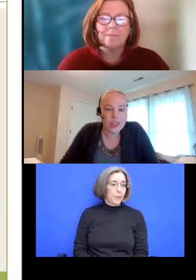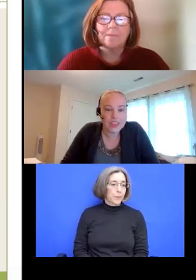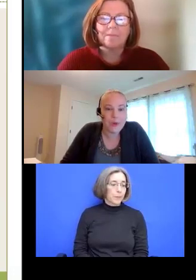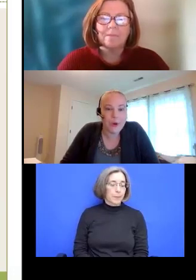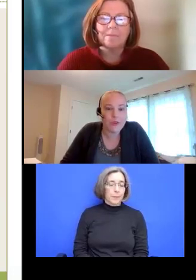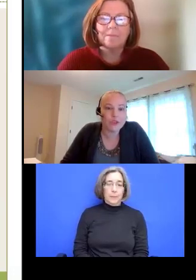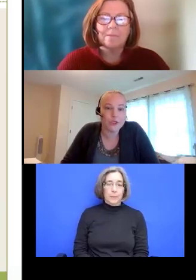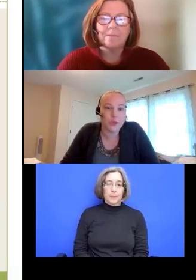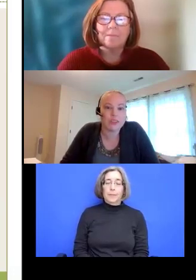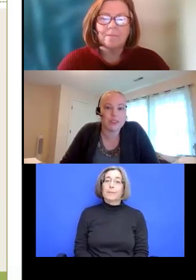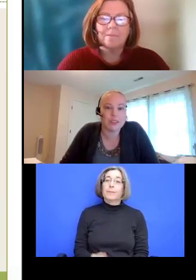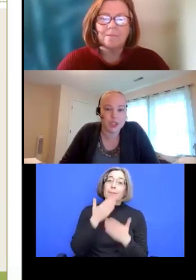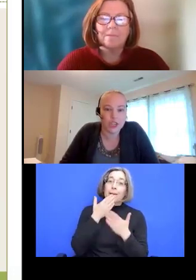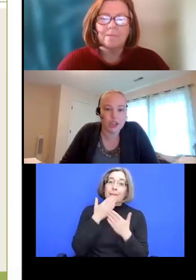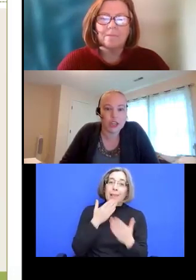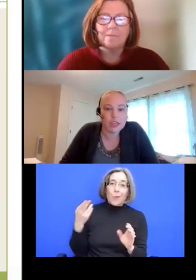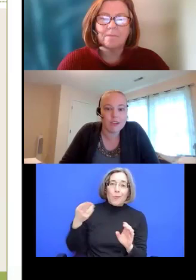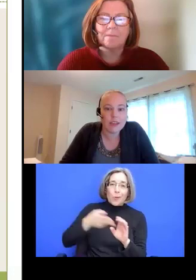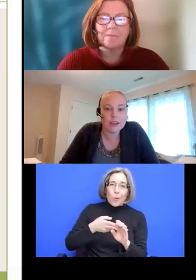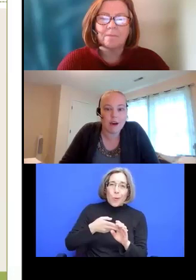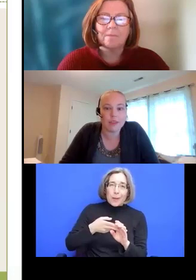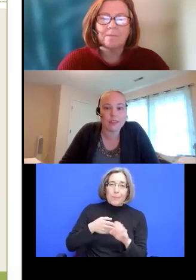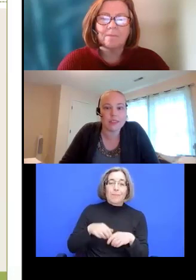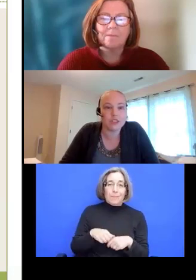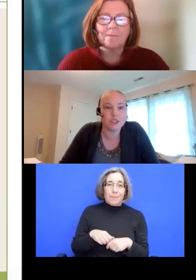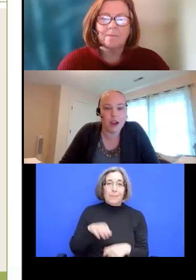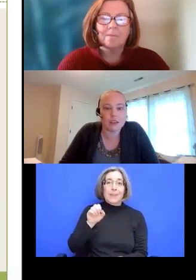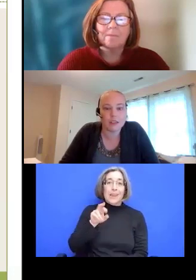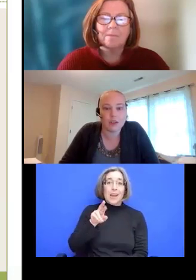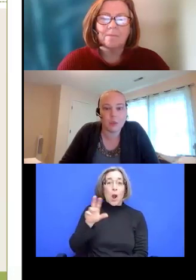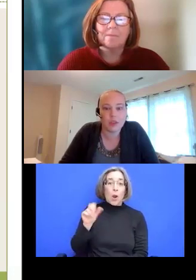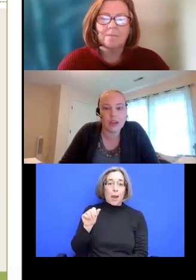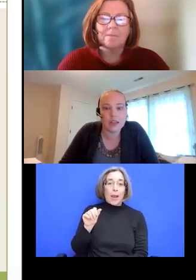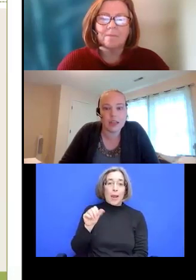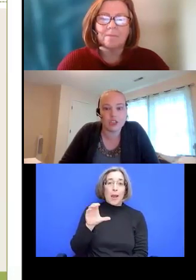Jade Blevins: Thank you, all, for joining this session, "eRA commons: Interacting with NIH